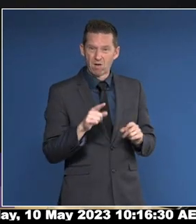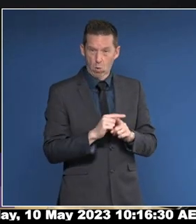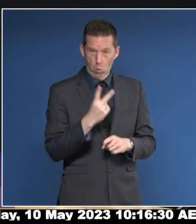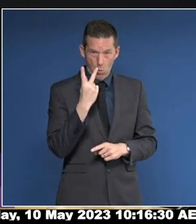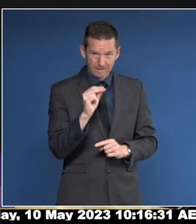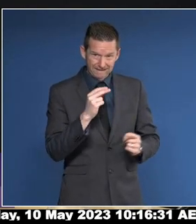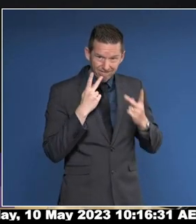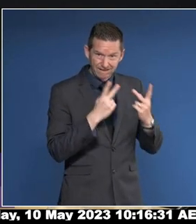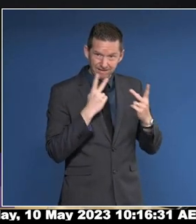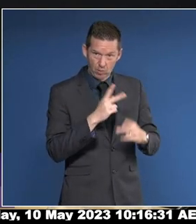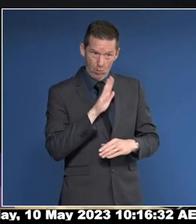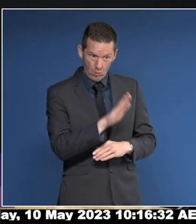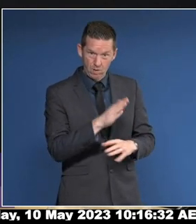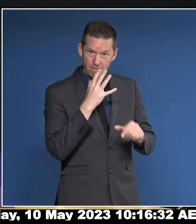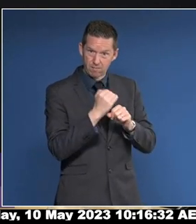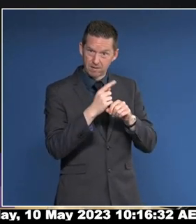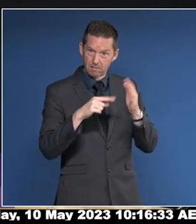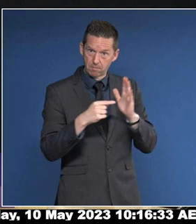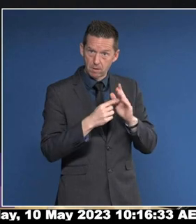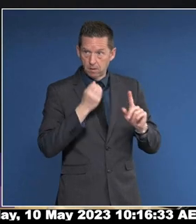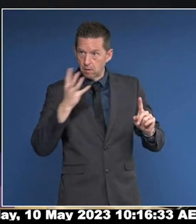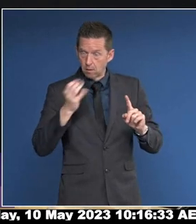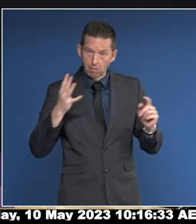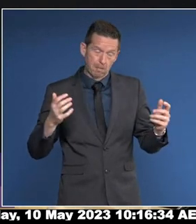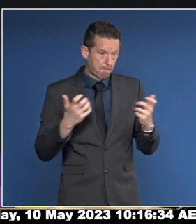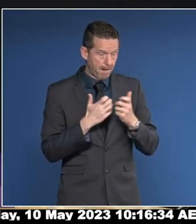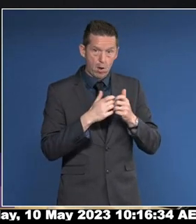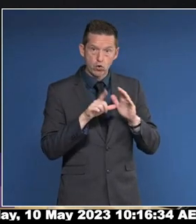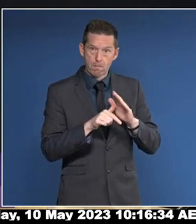your department or notifications, multiple visits, in which there wasn't - for example,